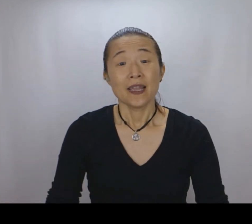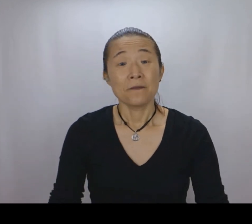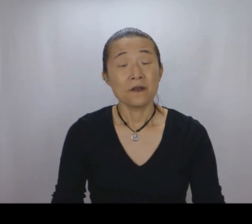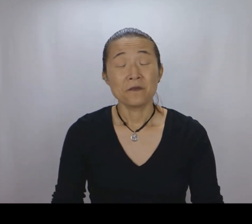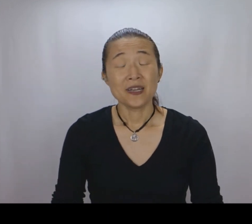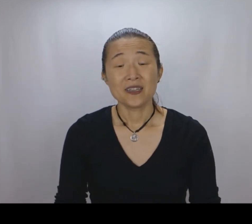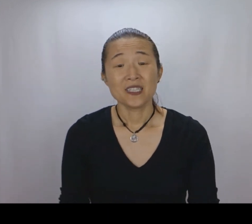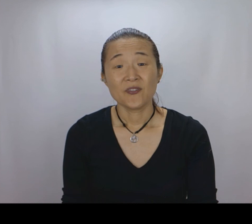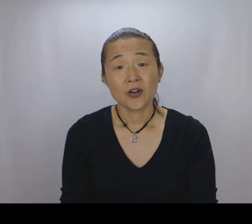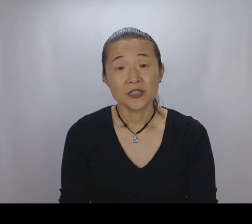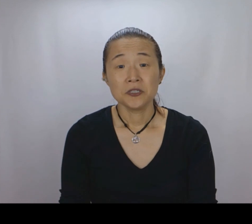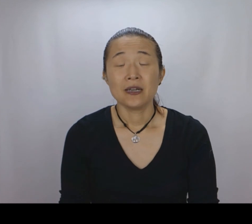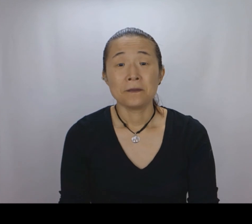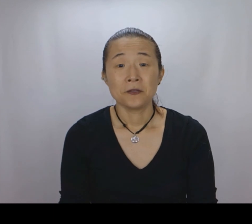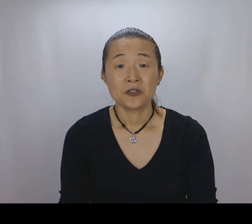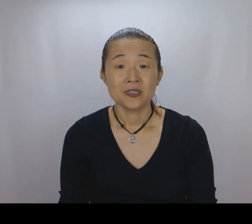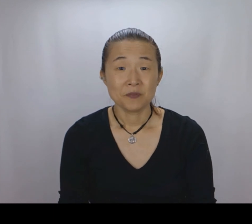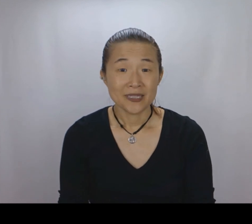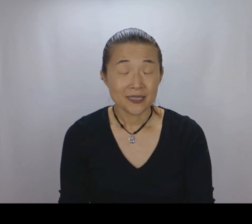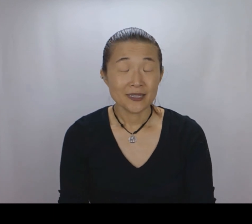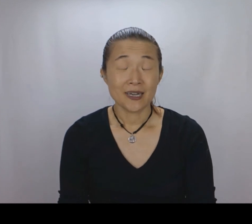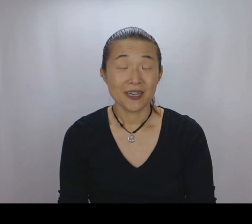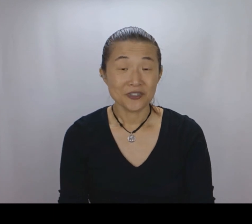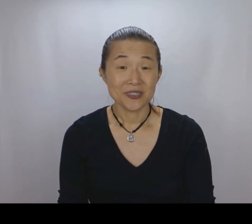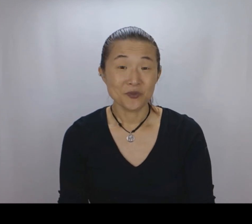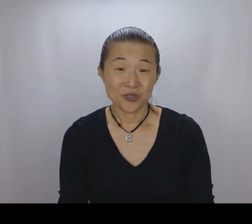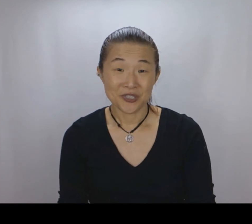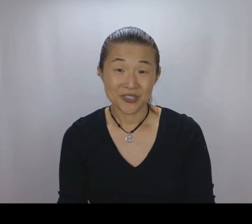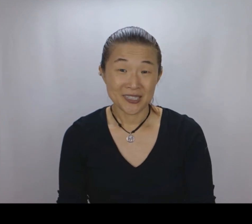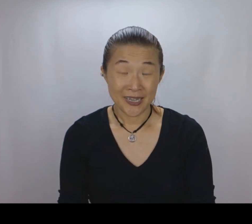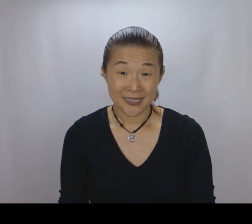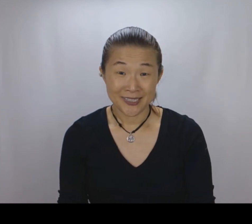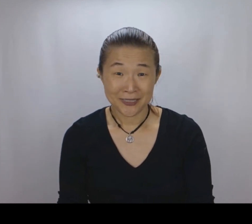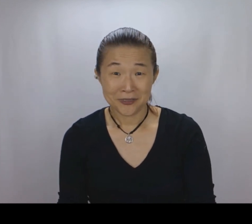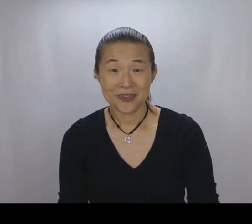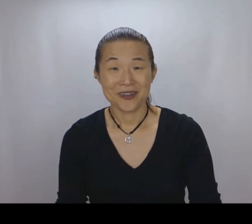If you've made it this far, you have learned basically a hundred words in ASL.